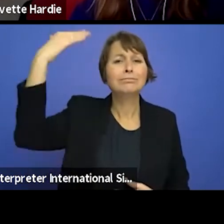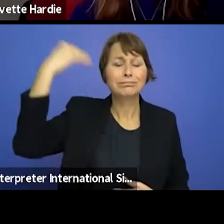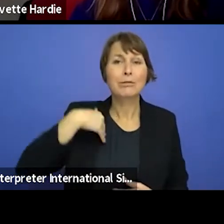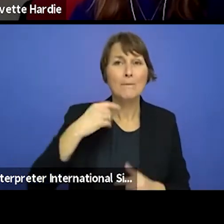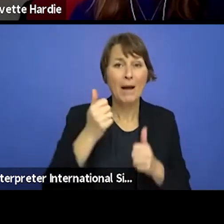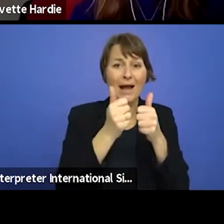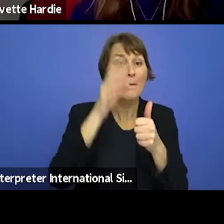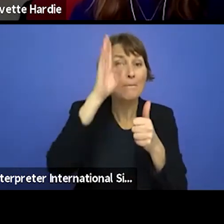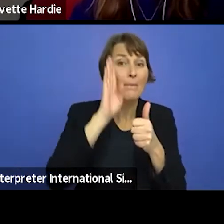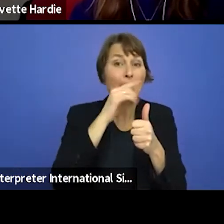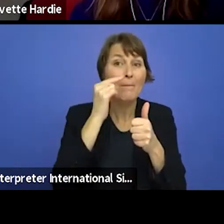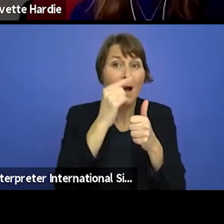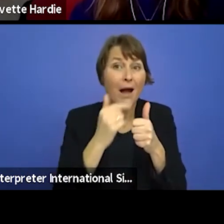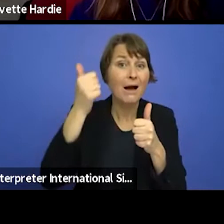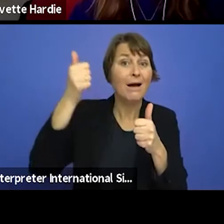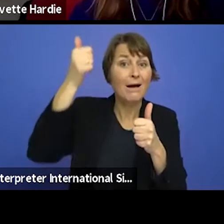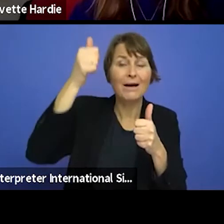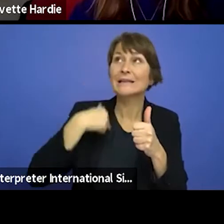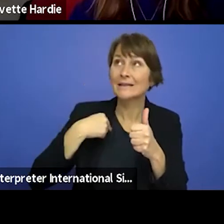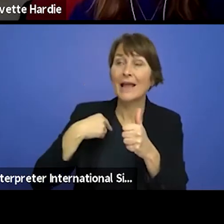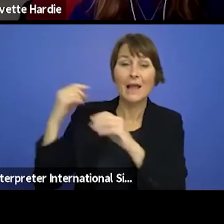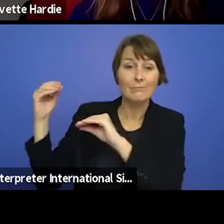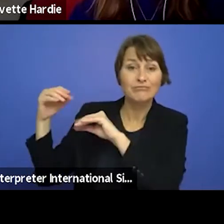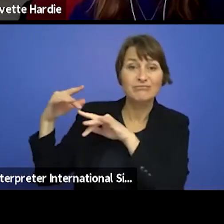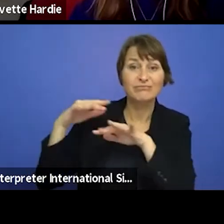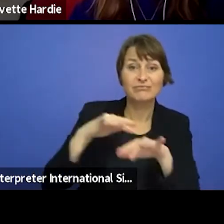I mean and where are we, where country which it was colonized you know and it was like you know,